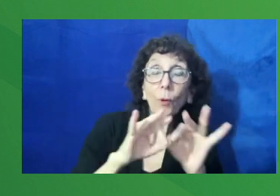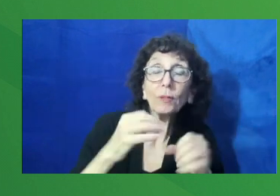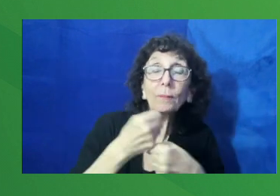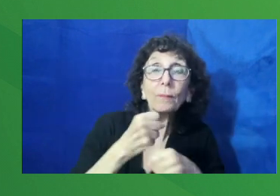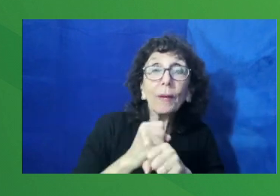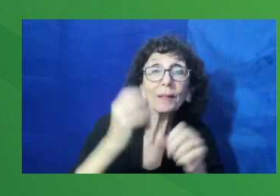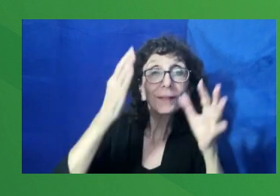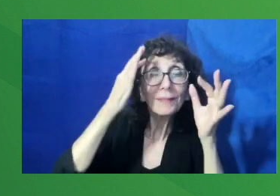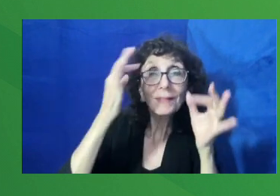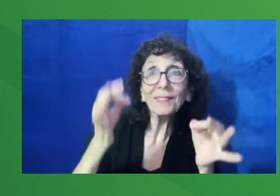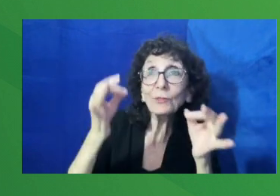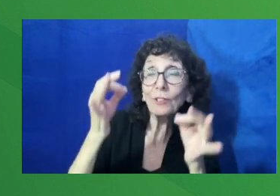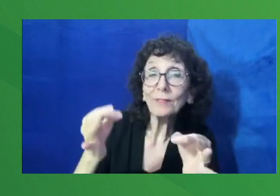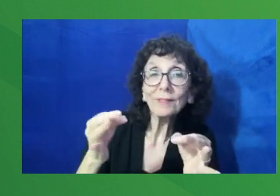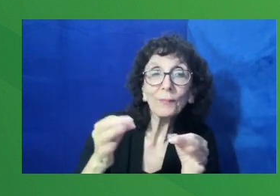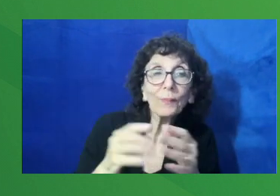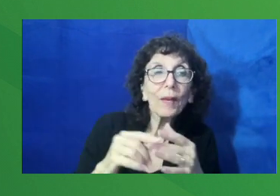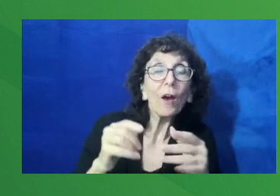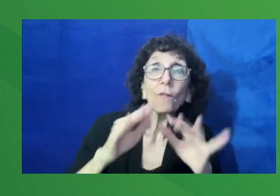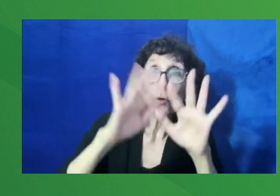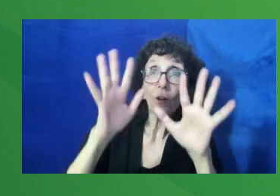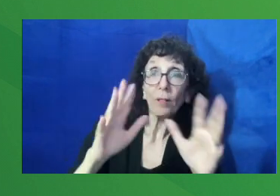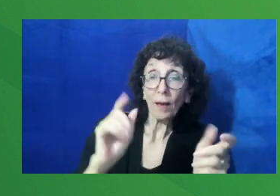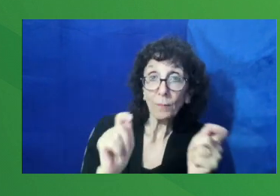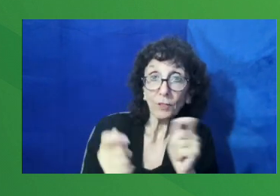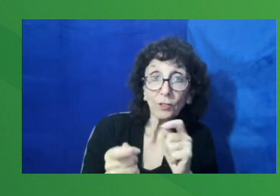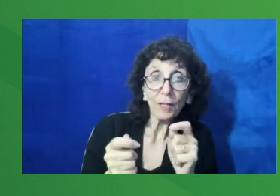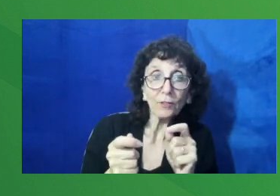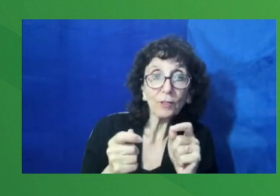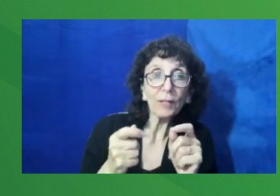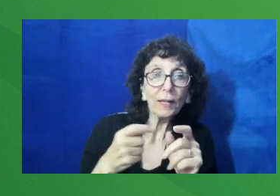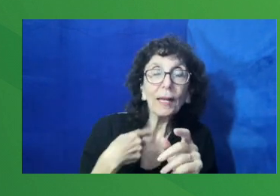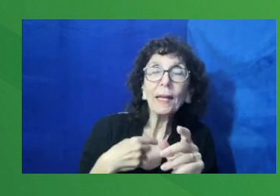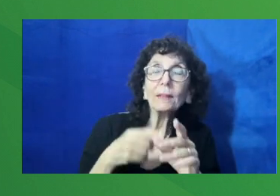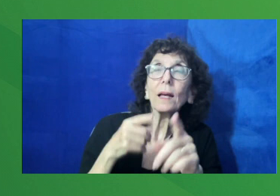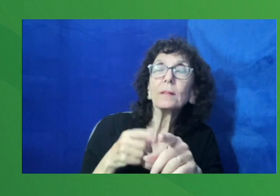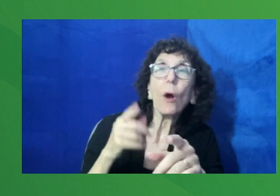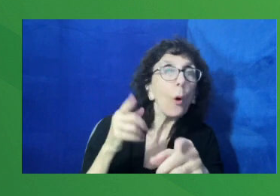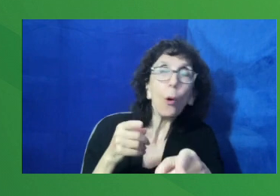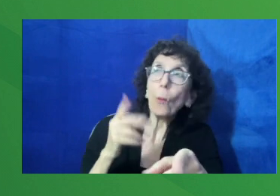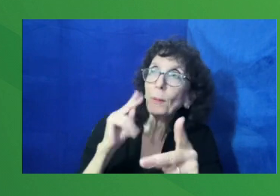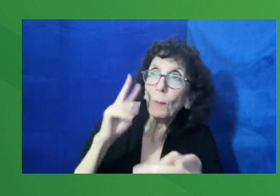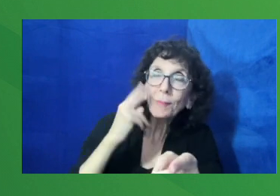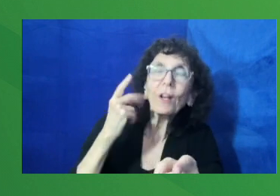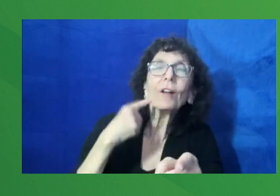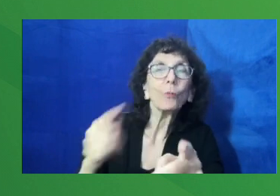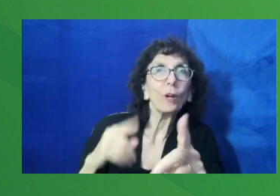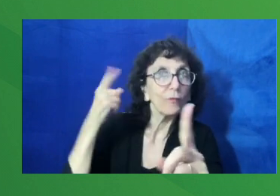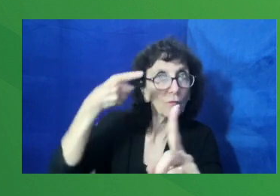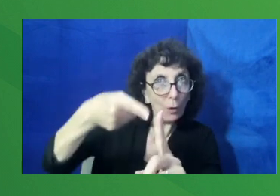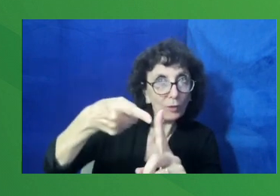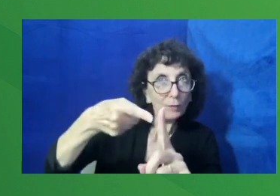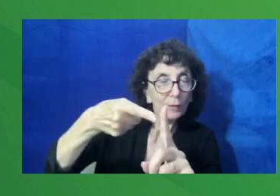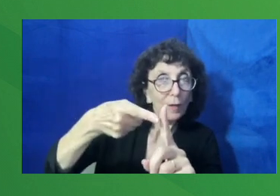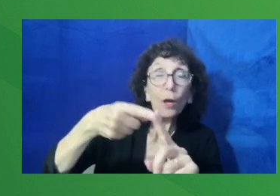climate change, it addresses the misconceptions, particularly around the science behind climate